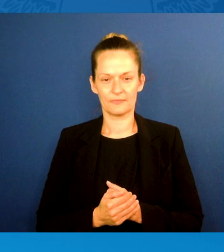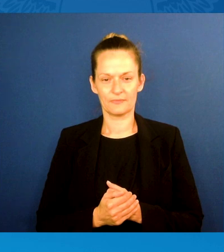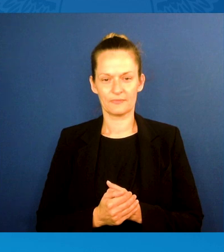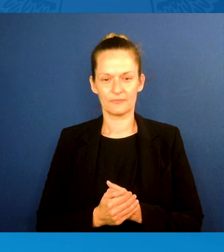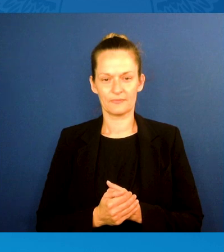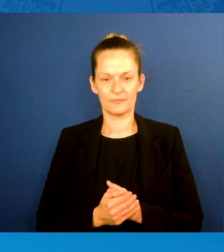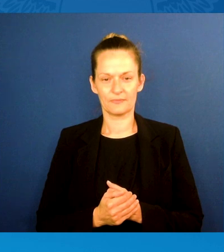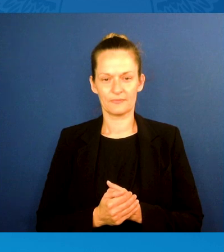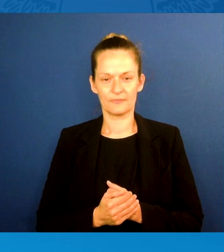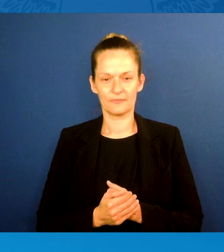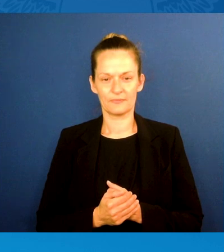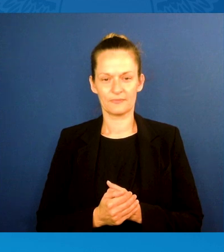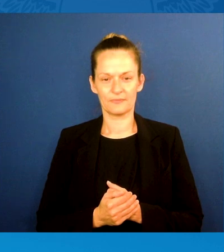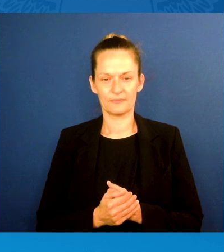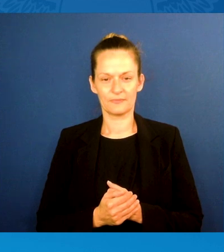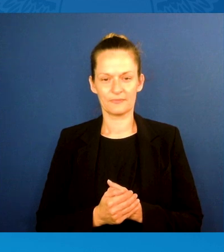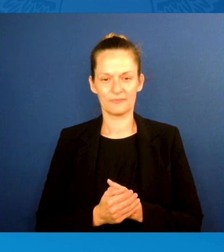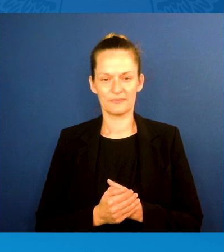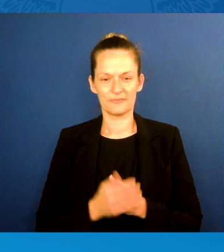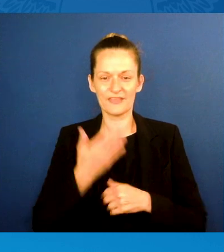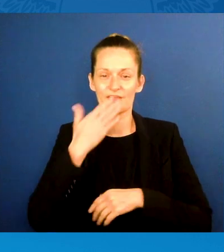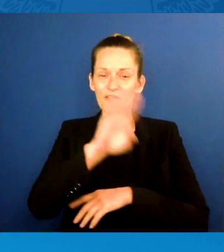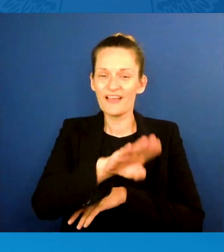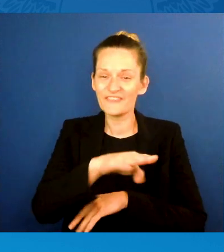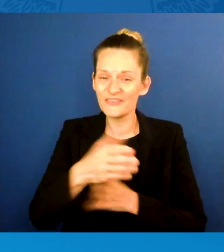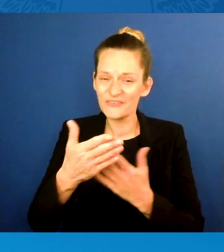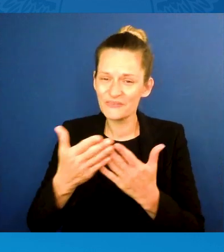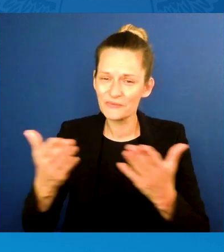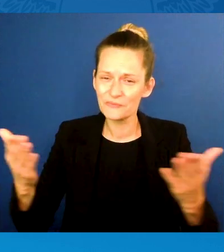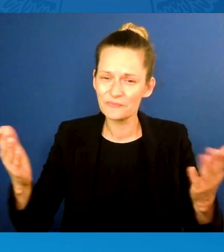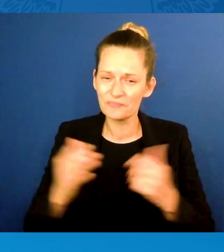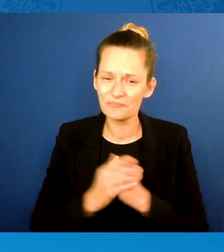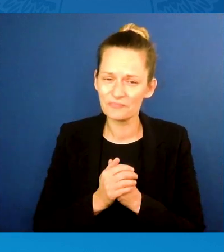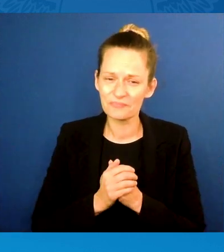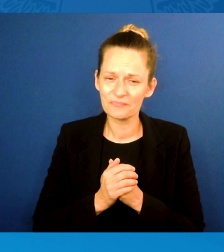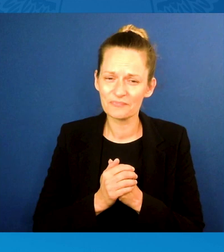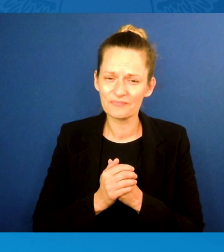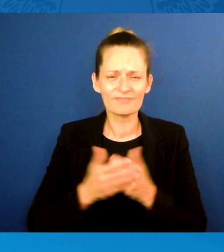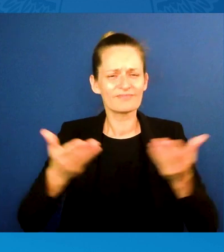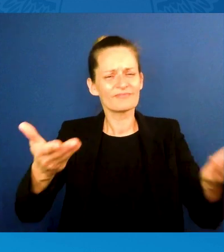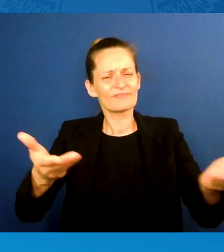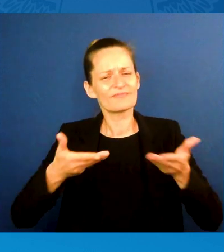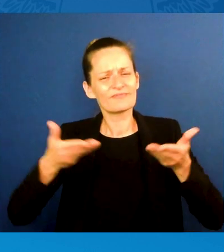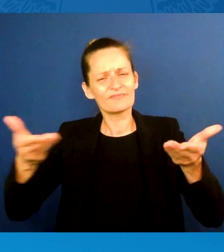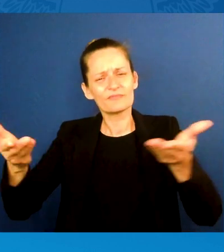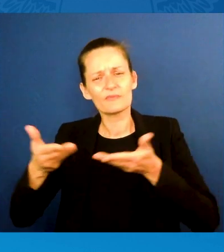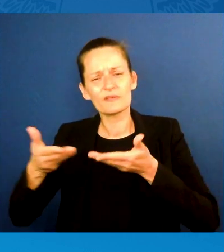The Vice President: Good afternoon. I want to welcome these extraordinary national leaders,